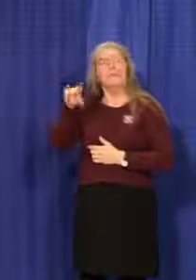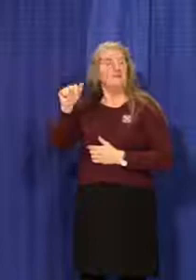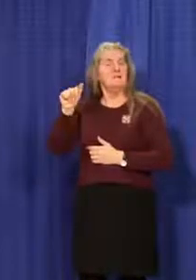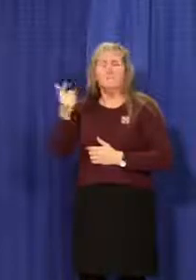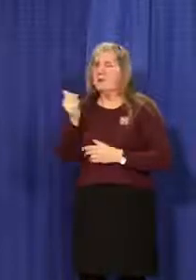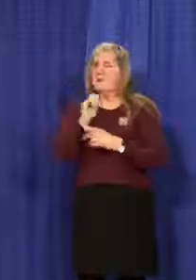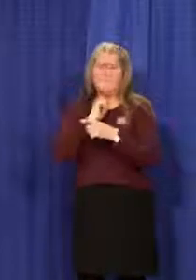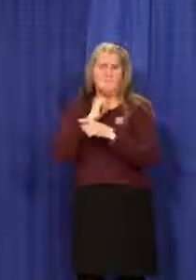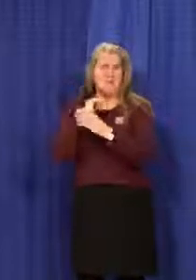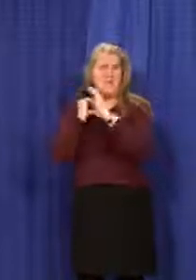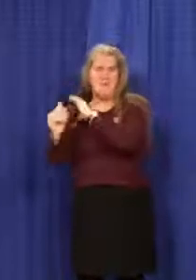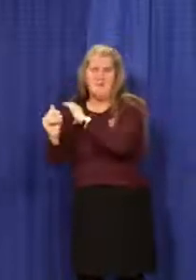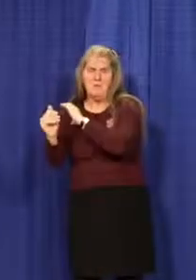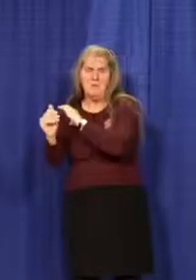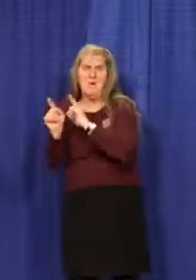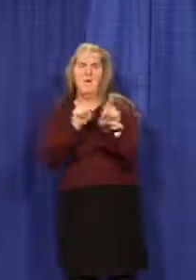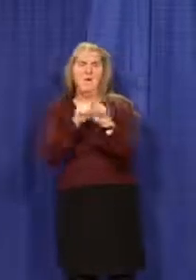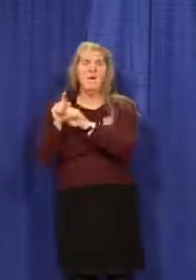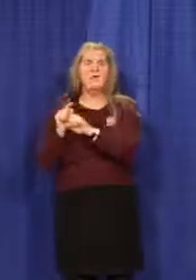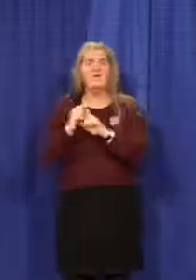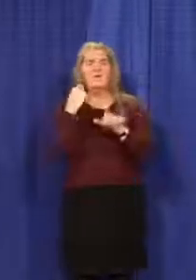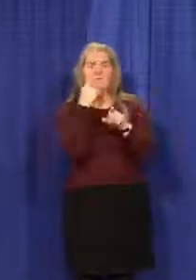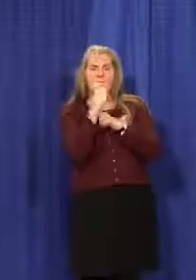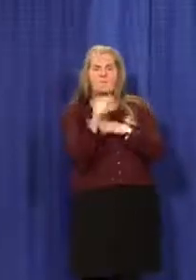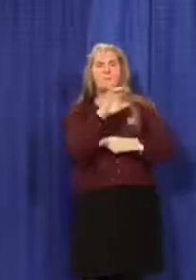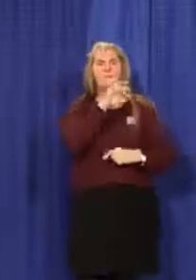You could also call